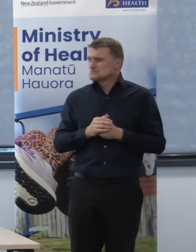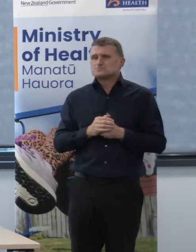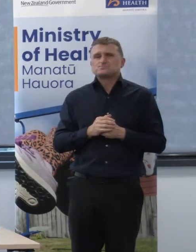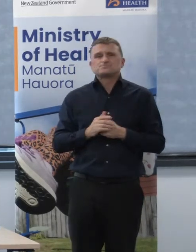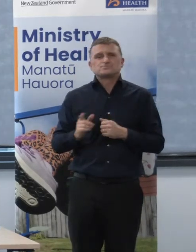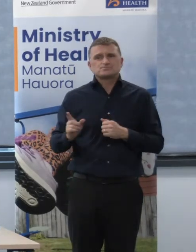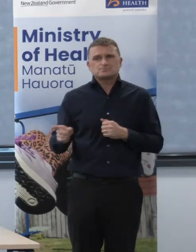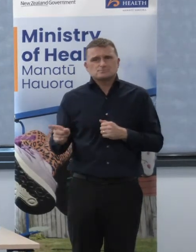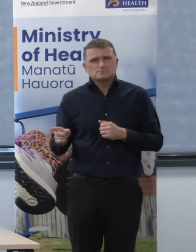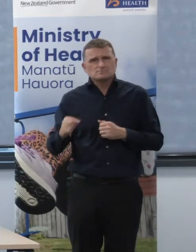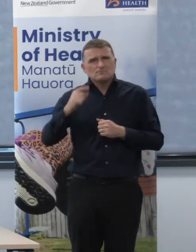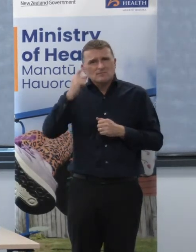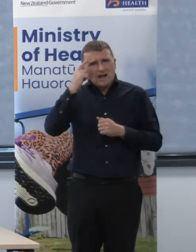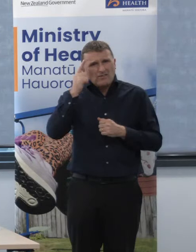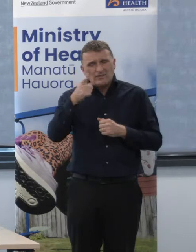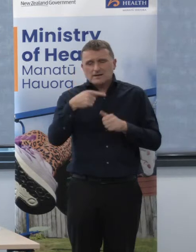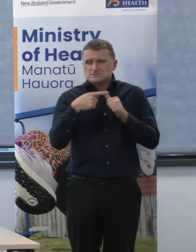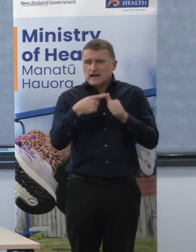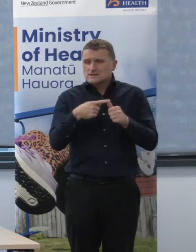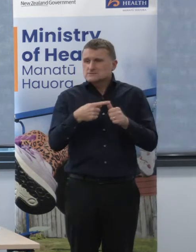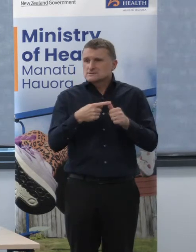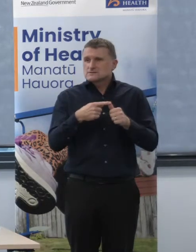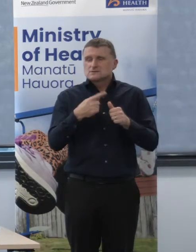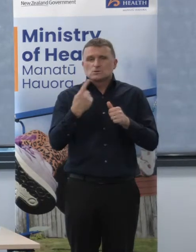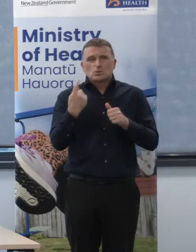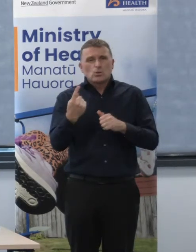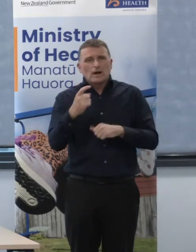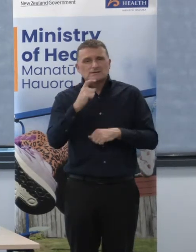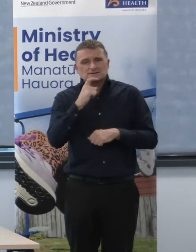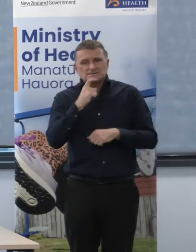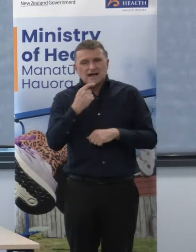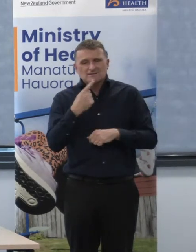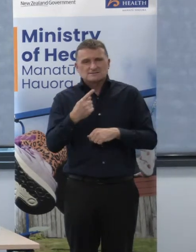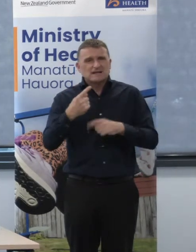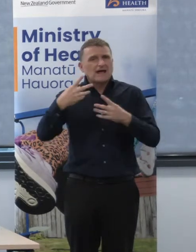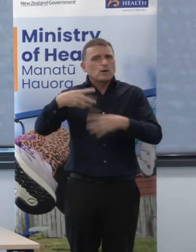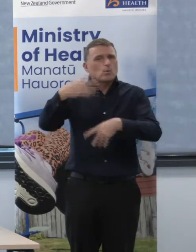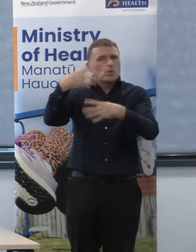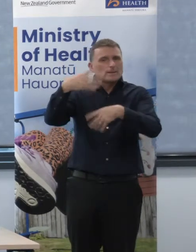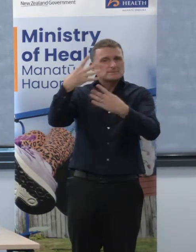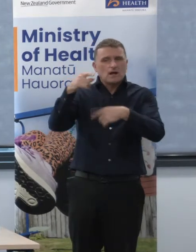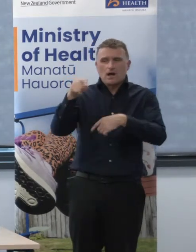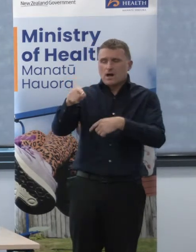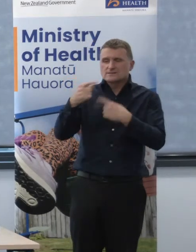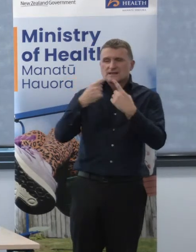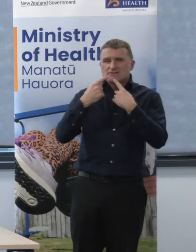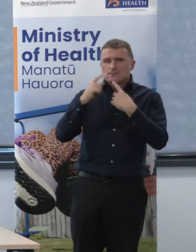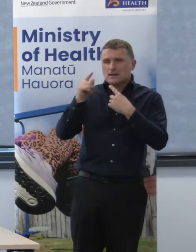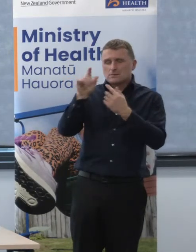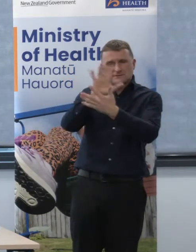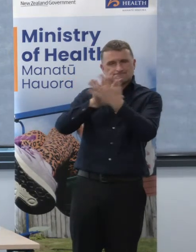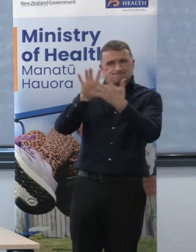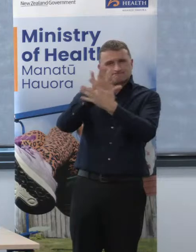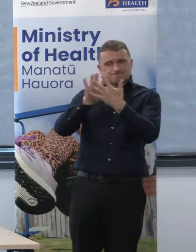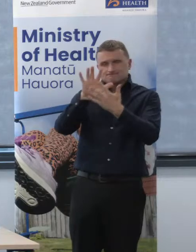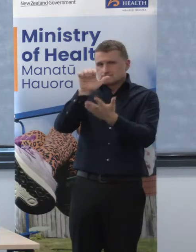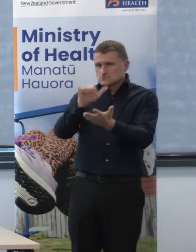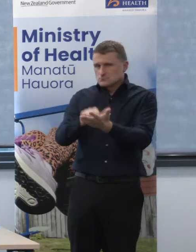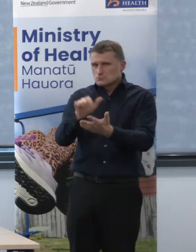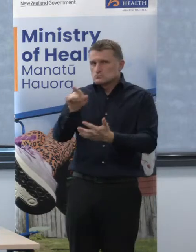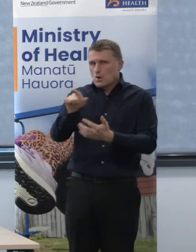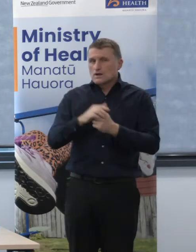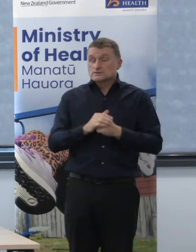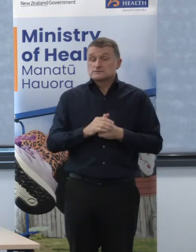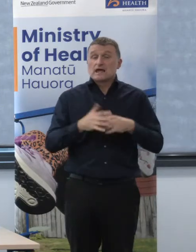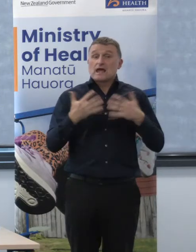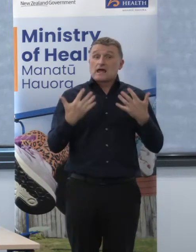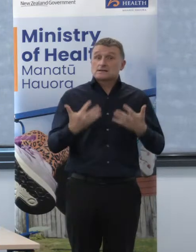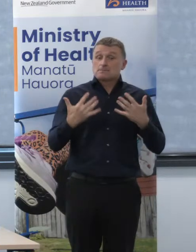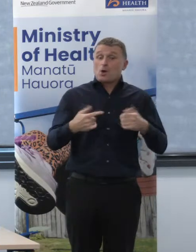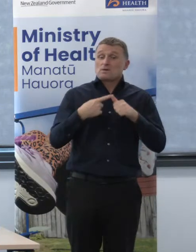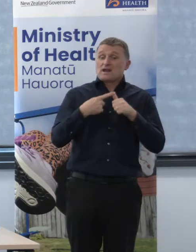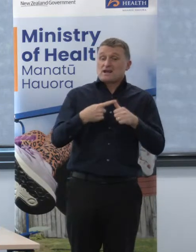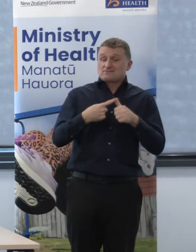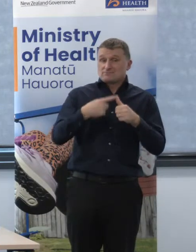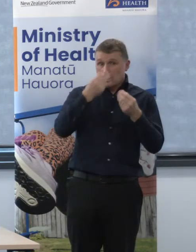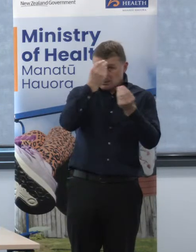I think we have been called